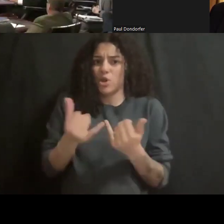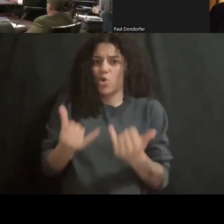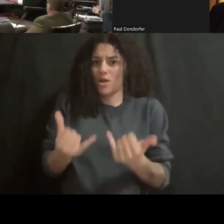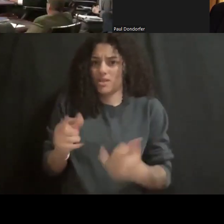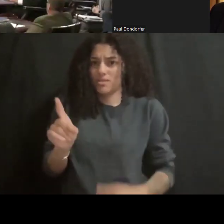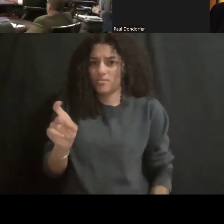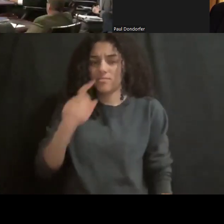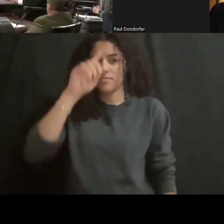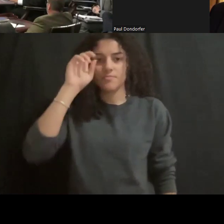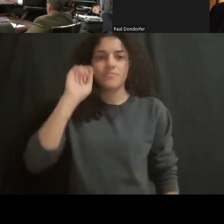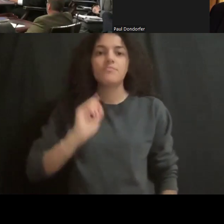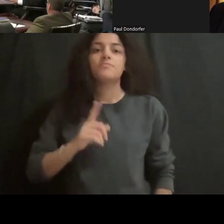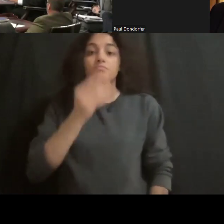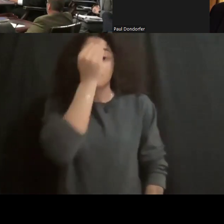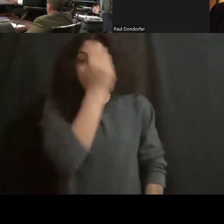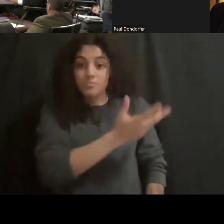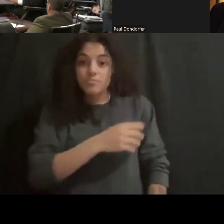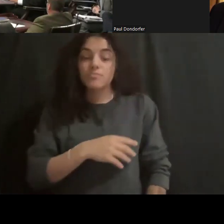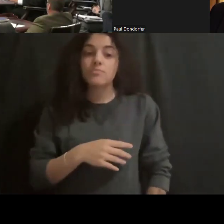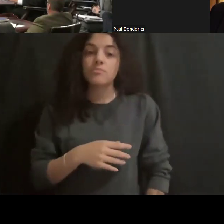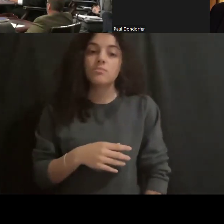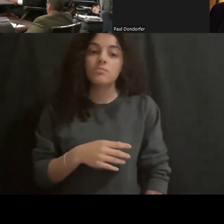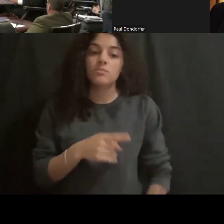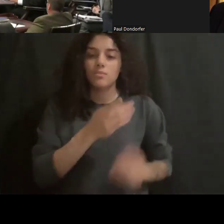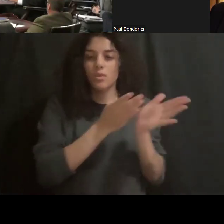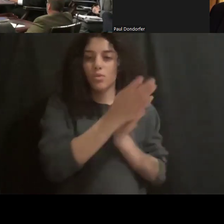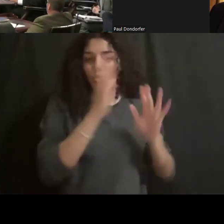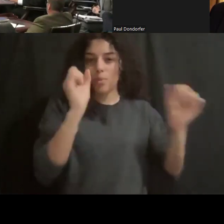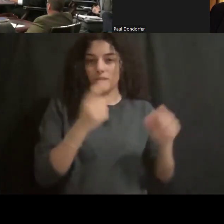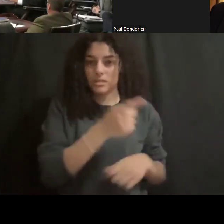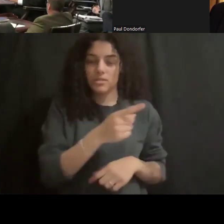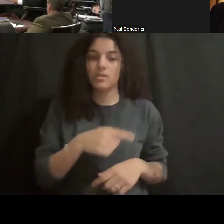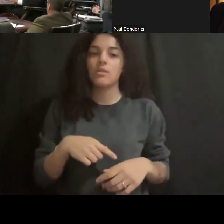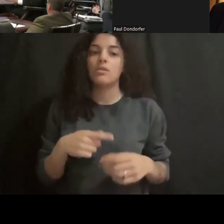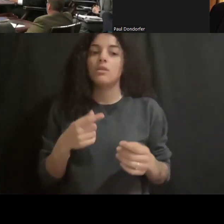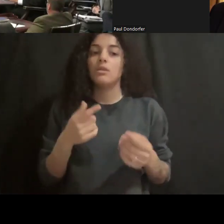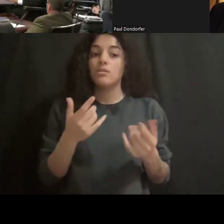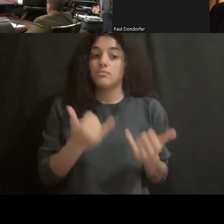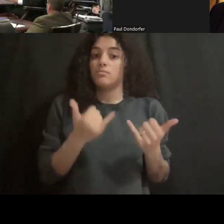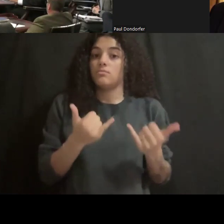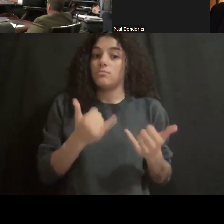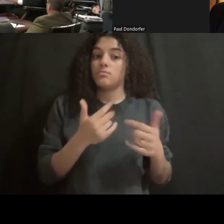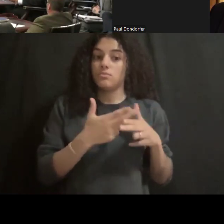through the president Uh we have we have a short-term uh letter agreement essentially